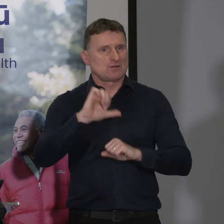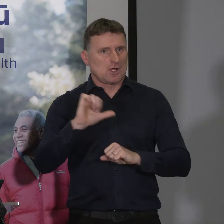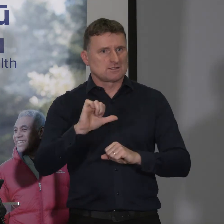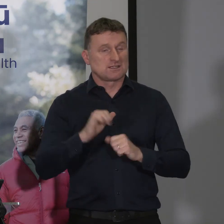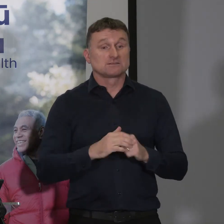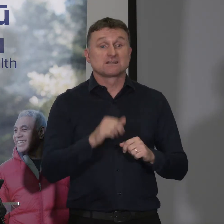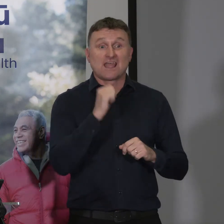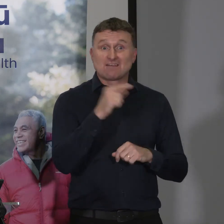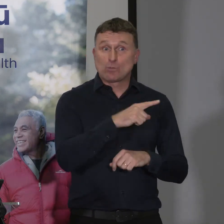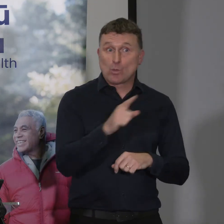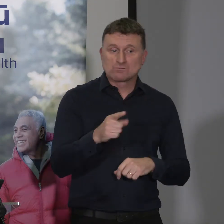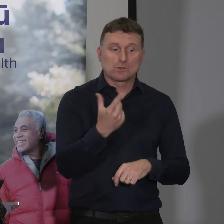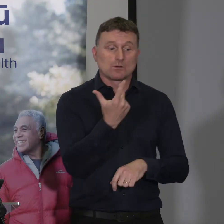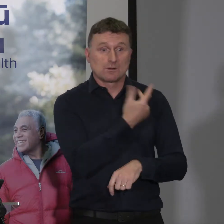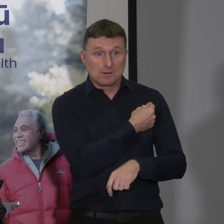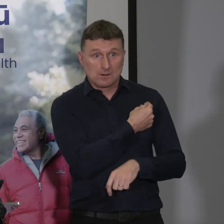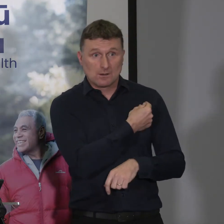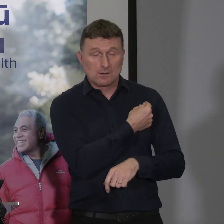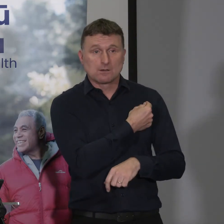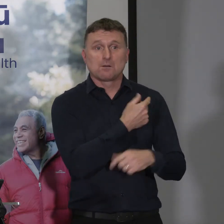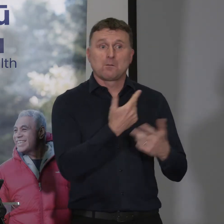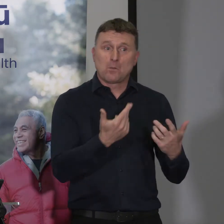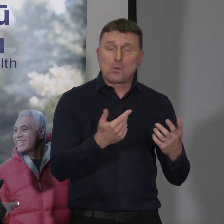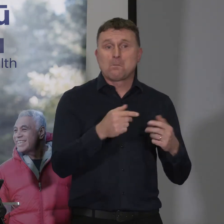population and a significant proportion of us also having